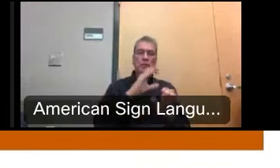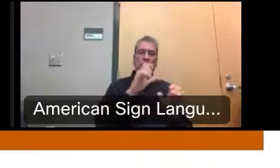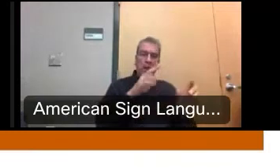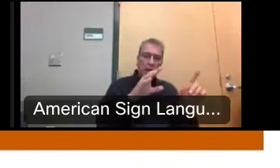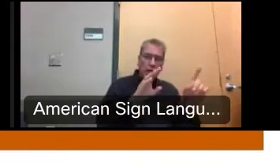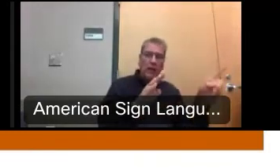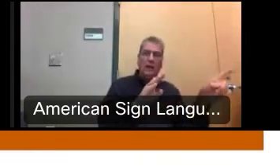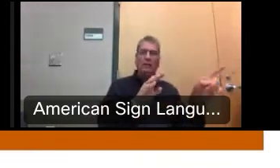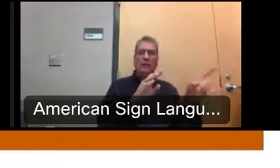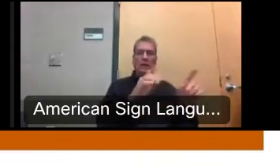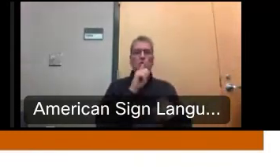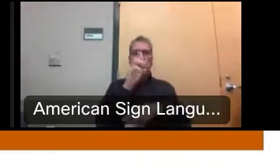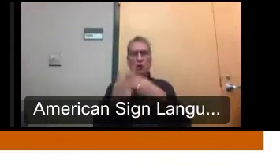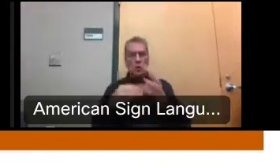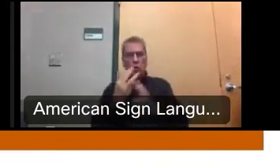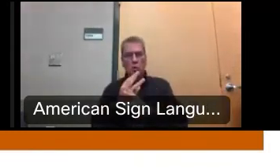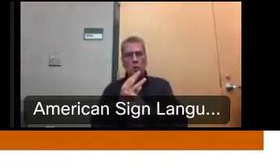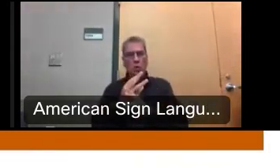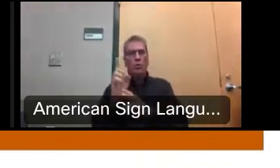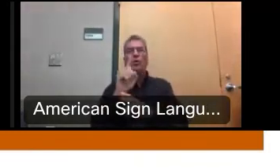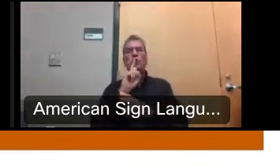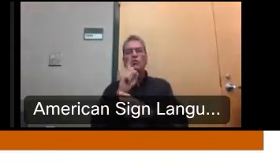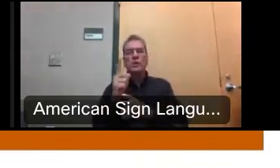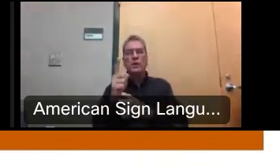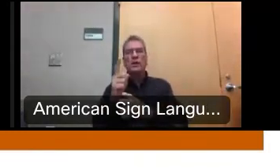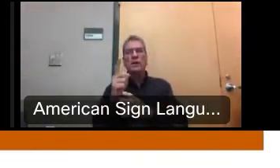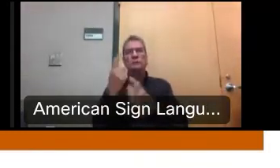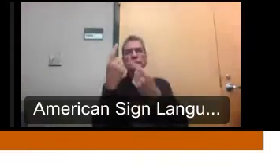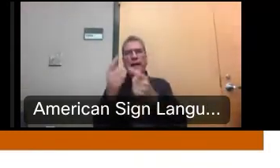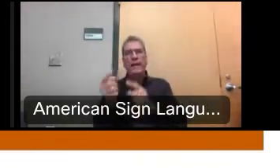real world where it matters in the moment. We did 1, last round of revisions. This 1